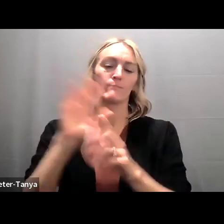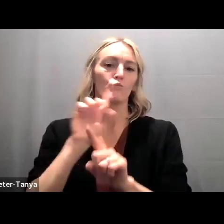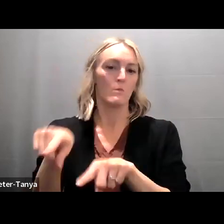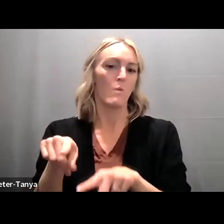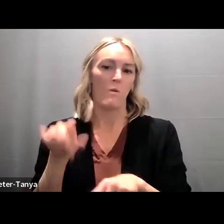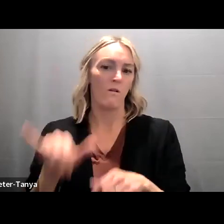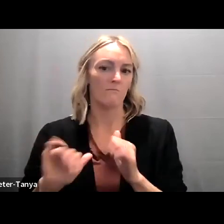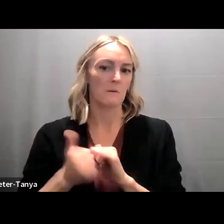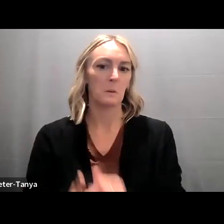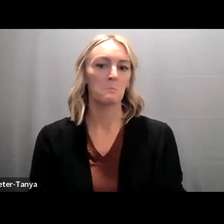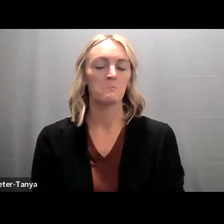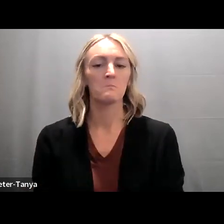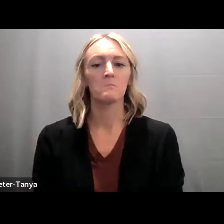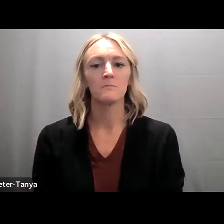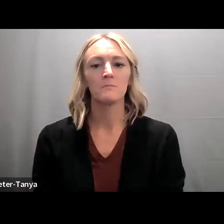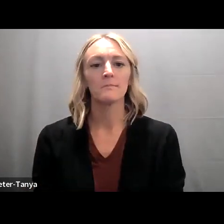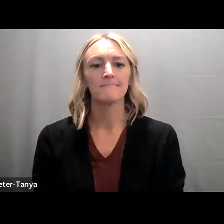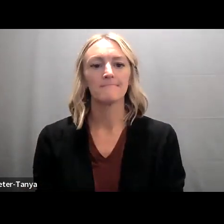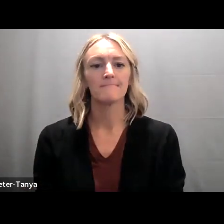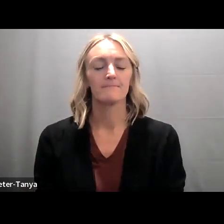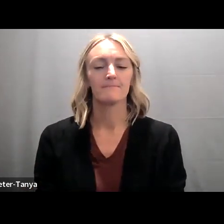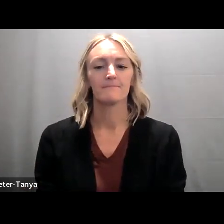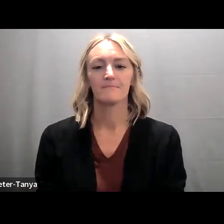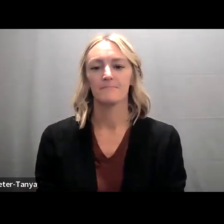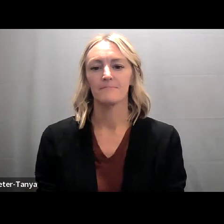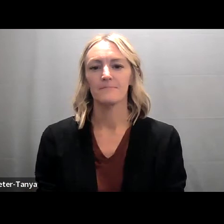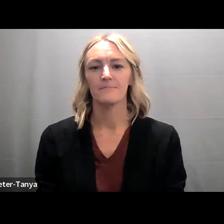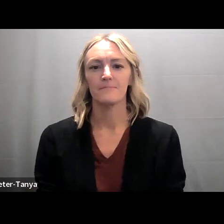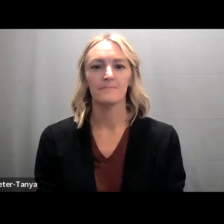would do it.